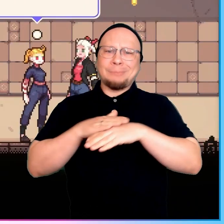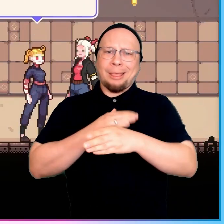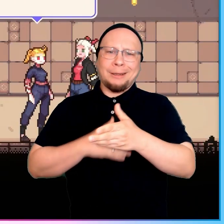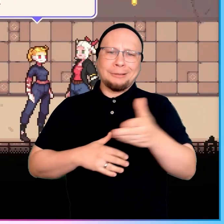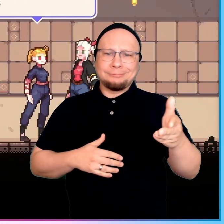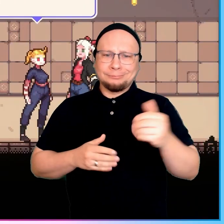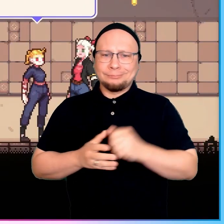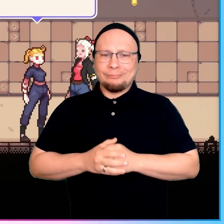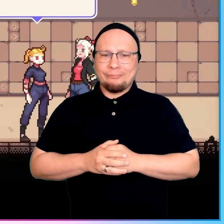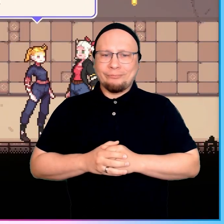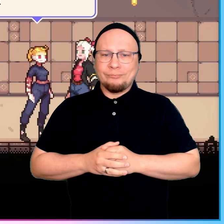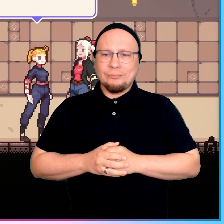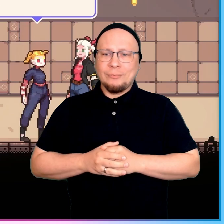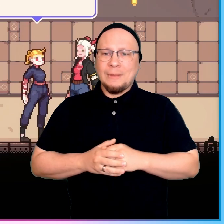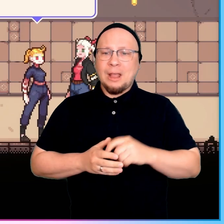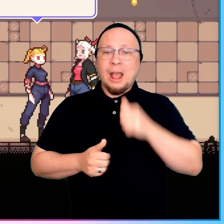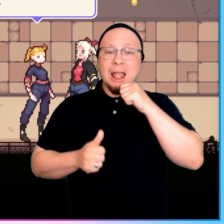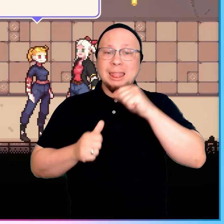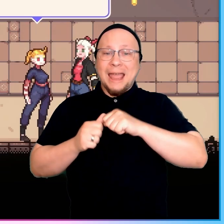You can disable any moving dialogue effects,